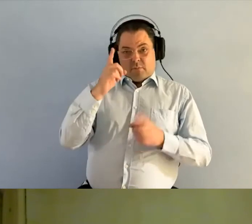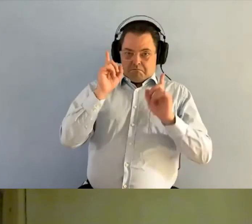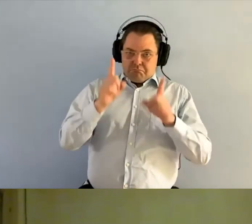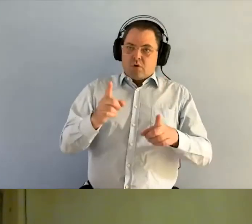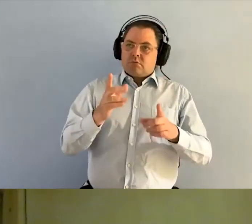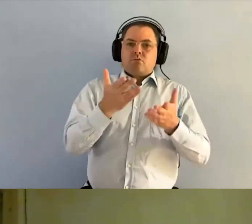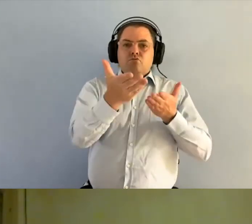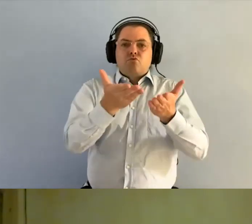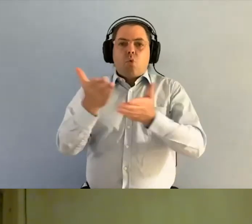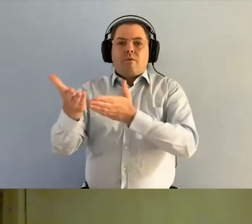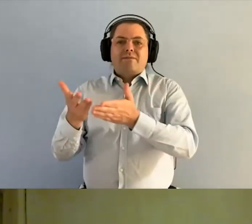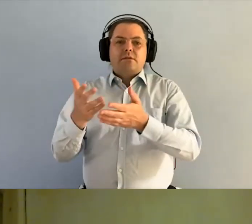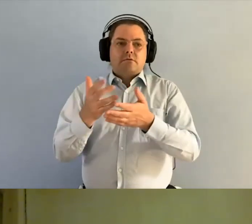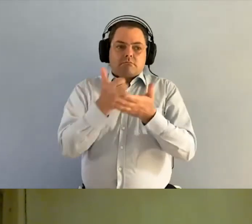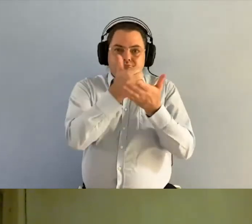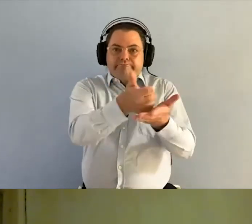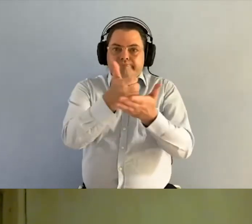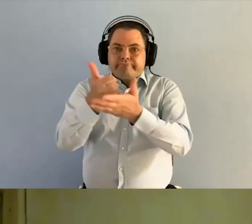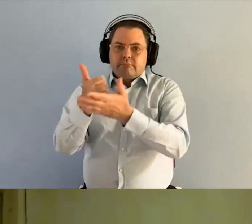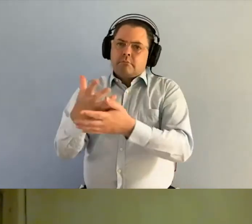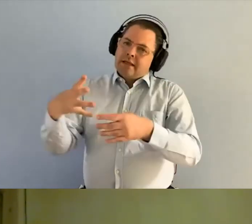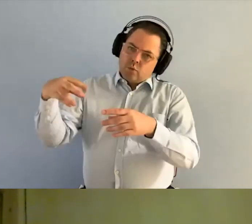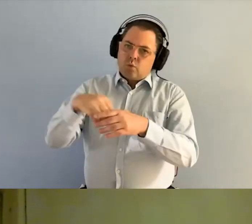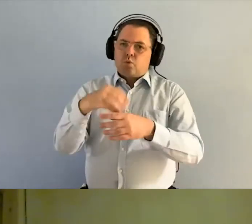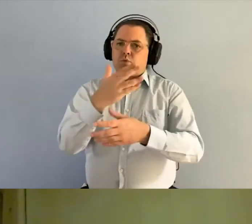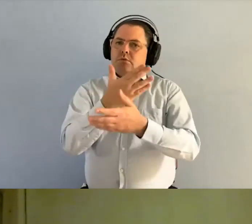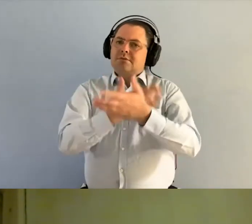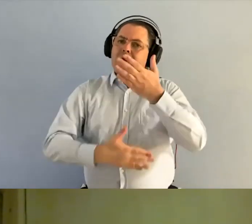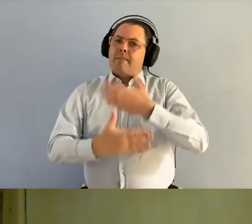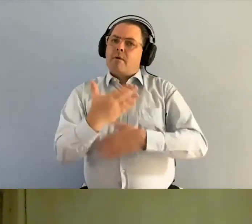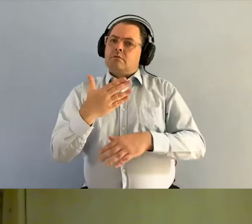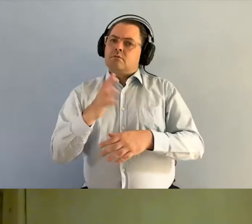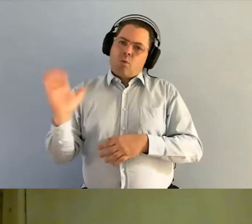. I really care about